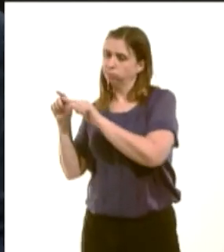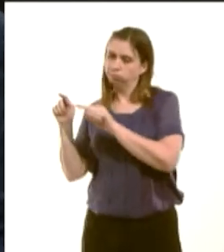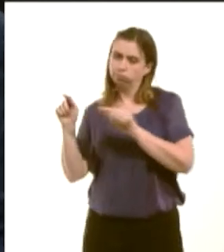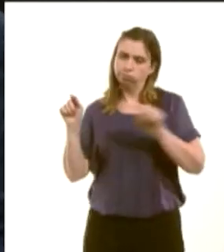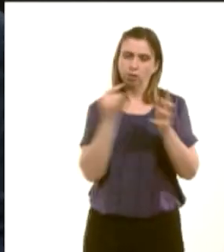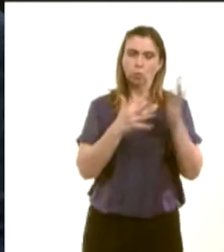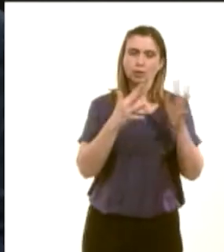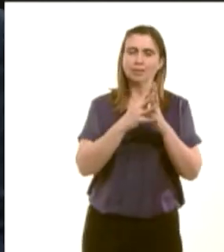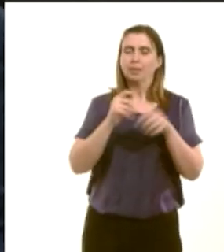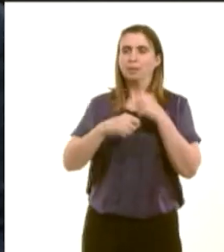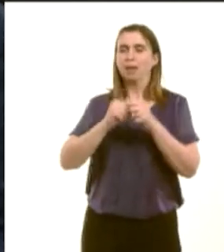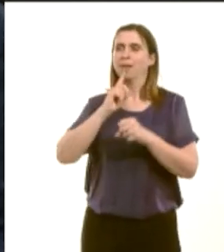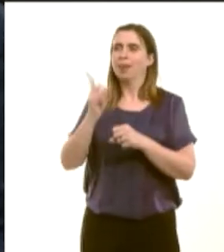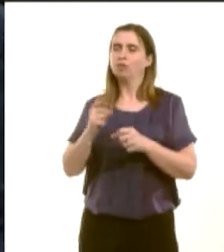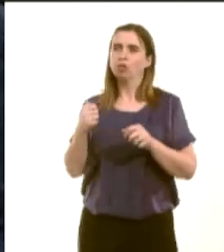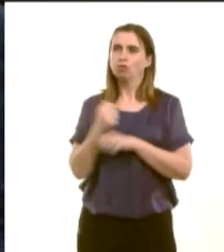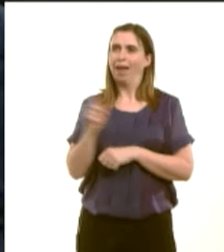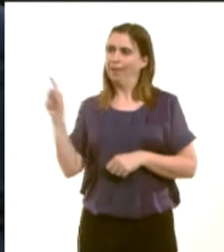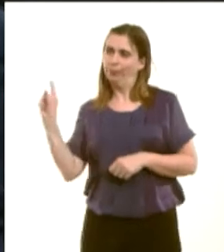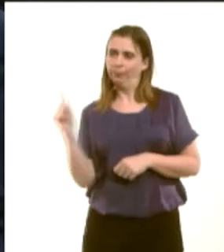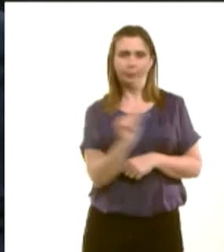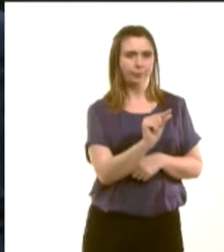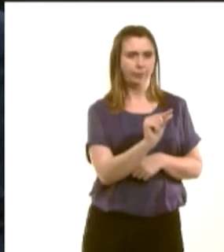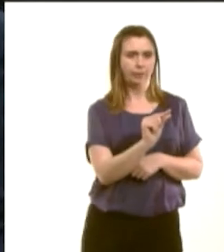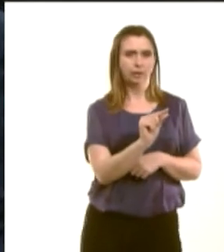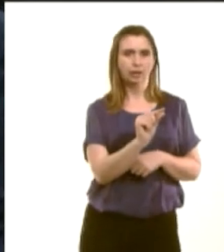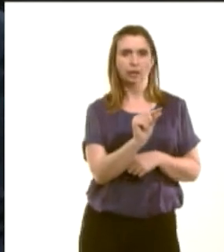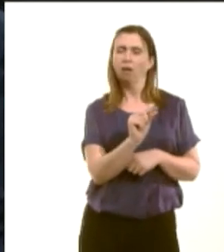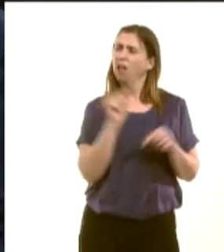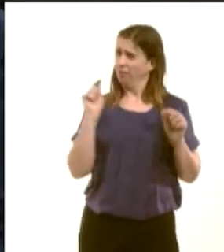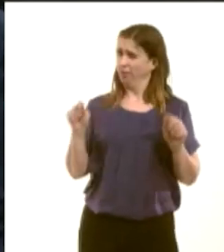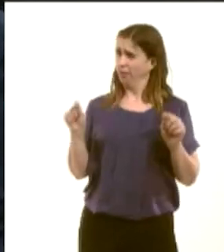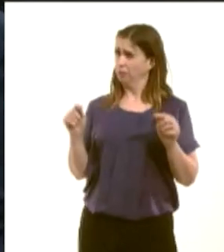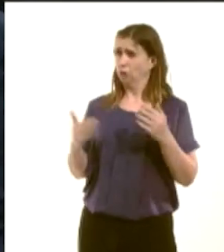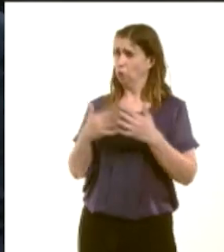of the main line, can you outline what added value the integrated transport plans you have